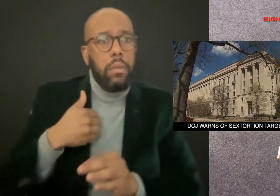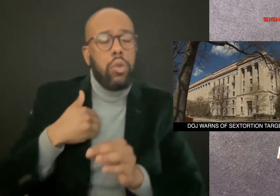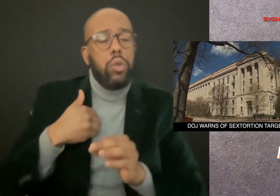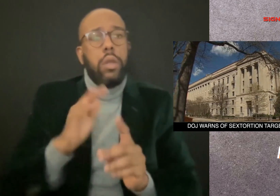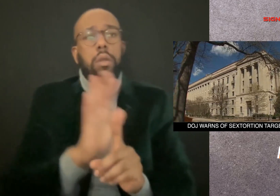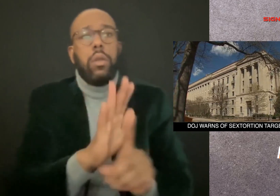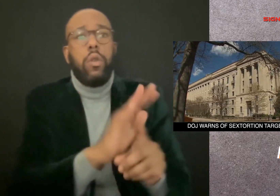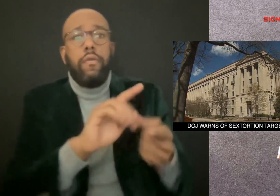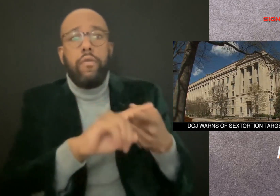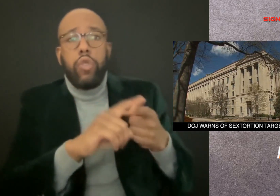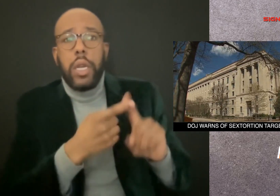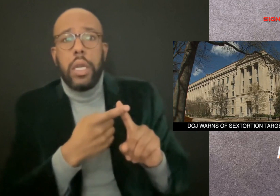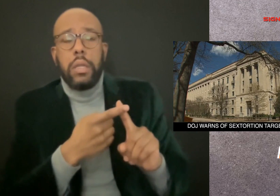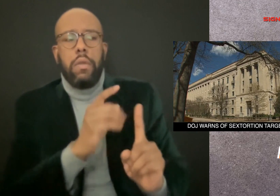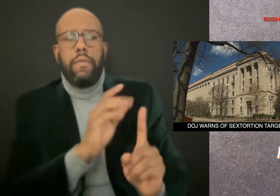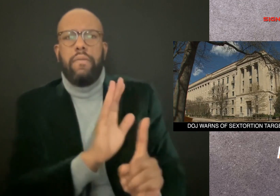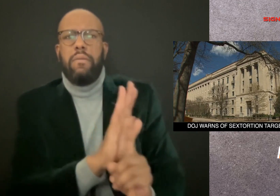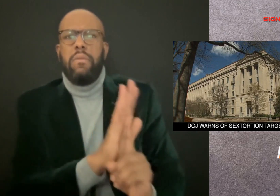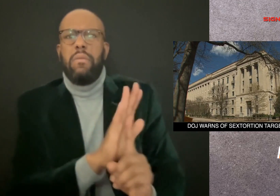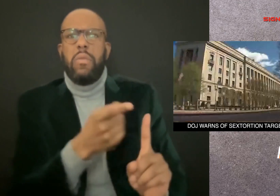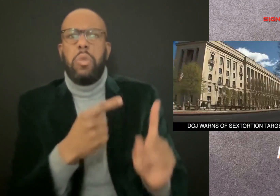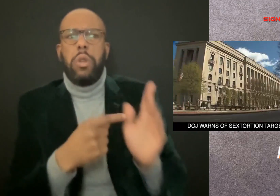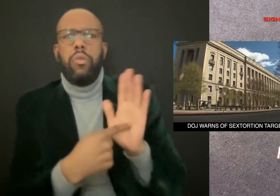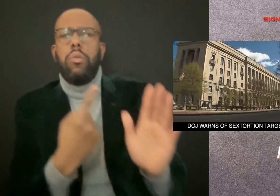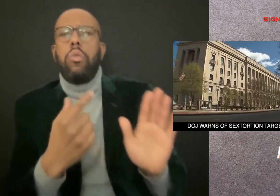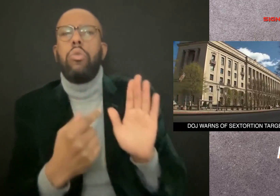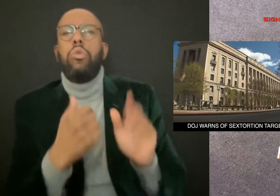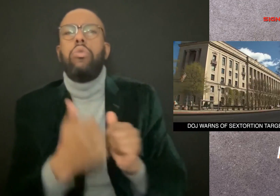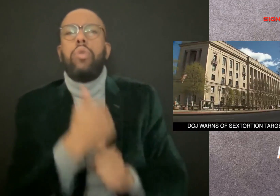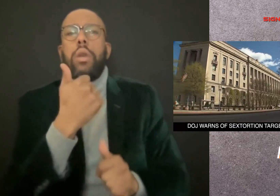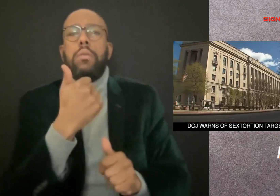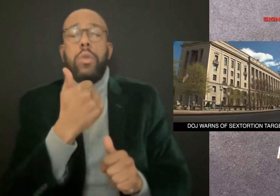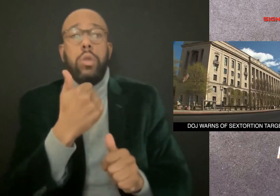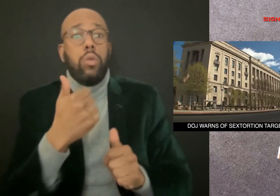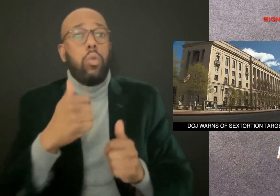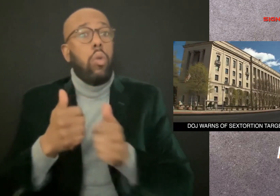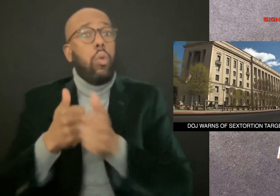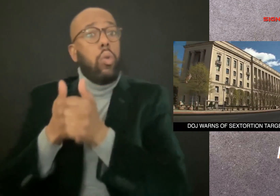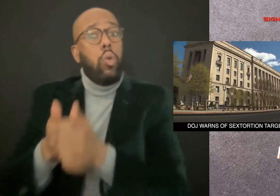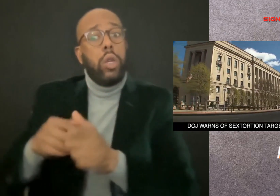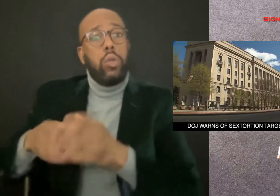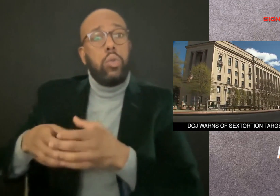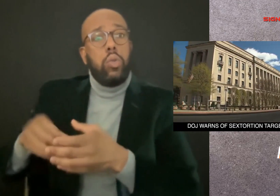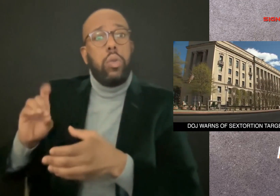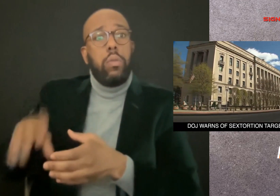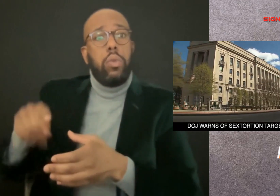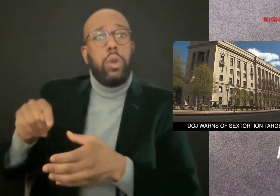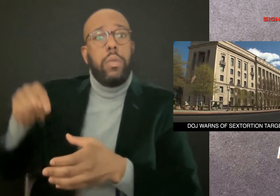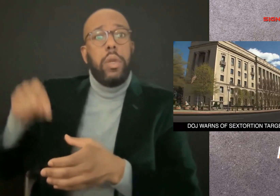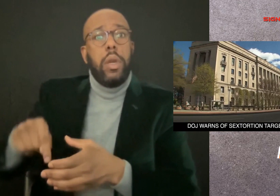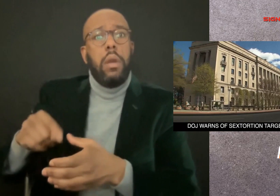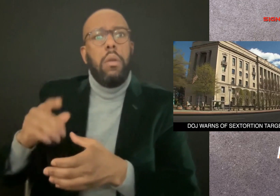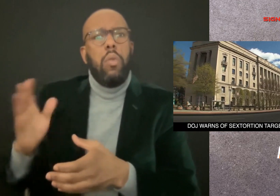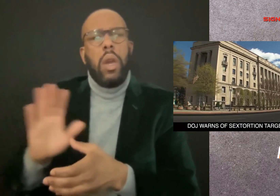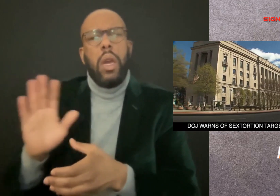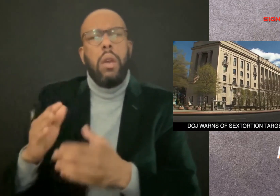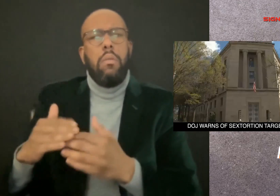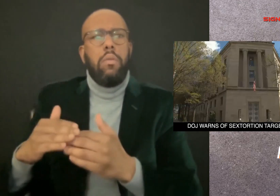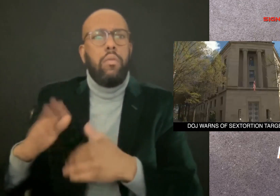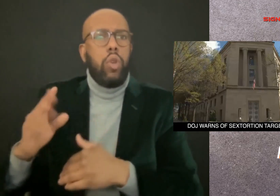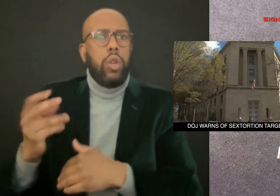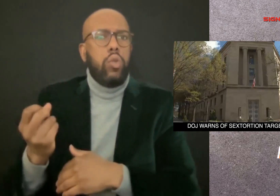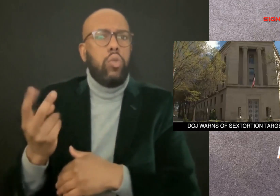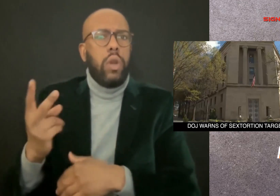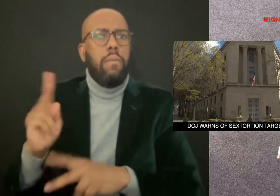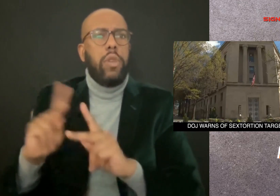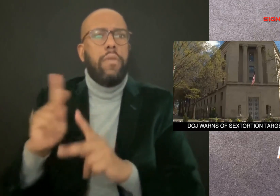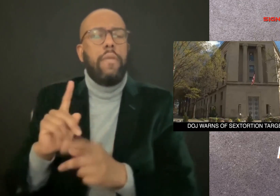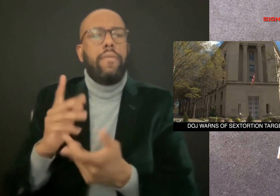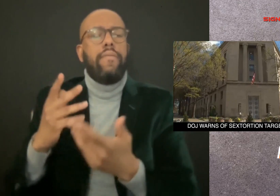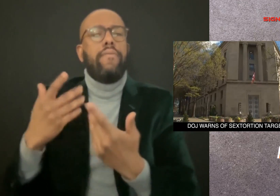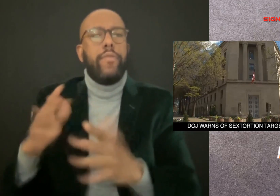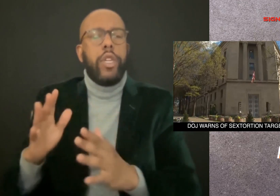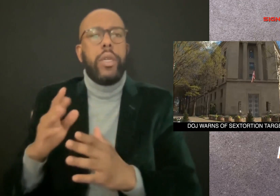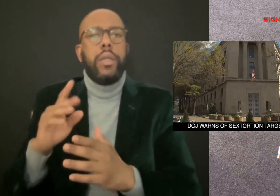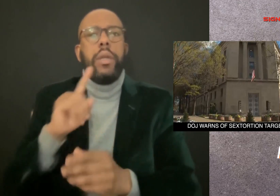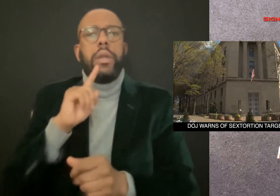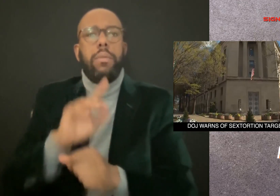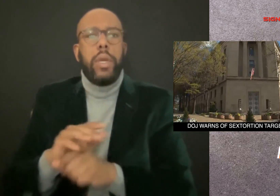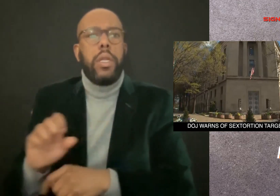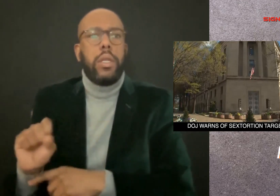the victim according to the department at least a dozen victims have committed suicide